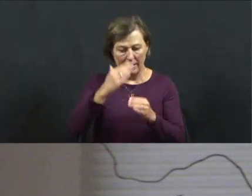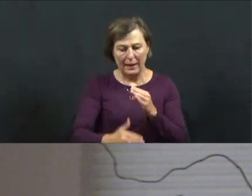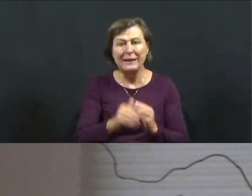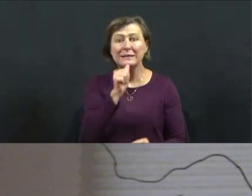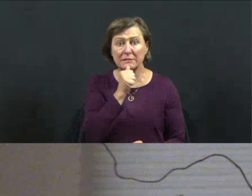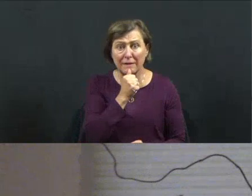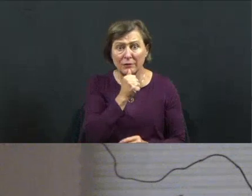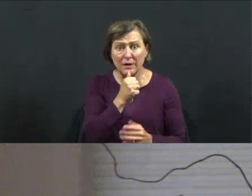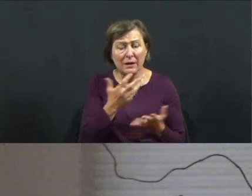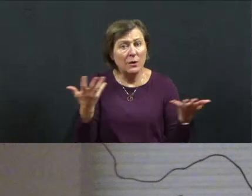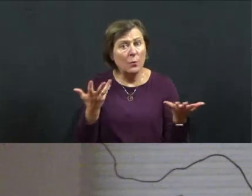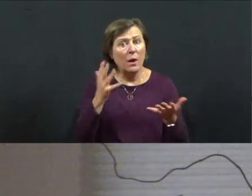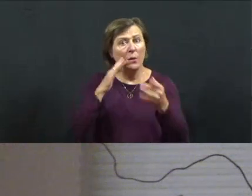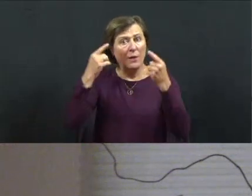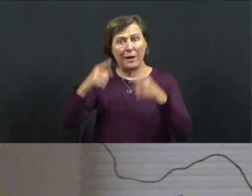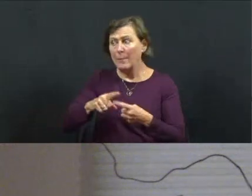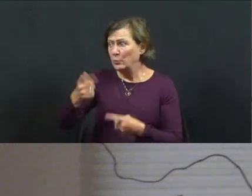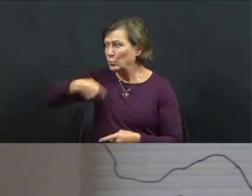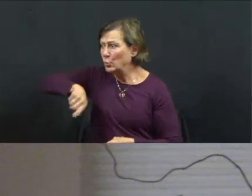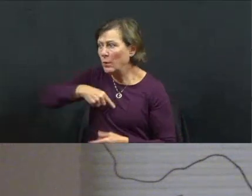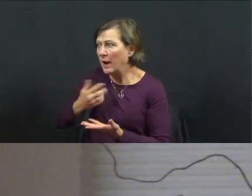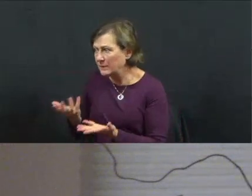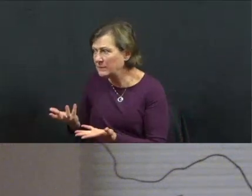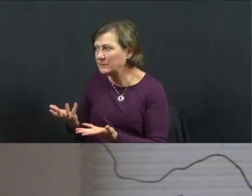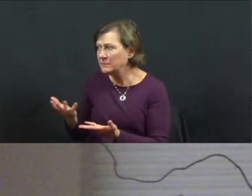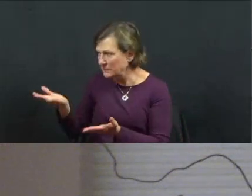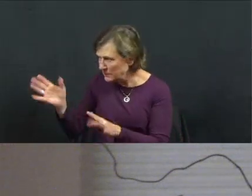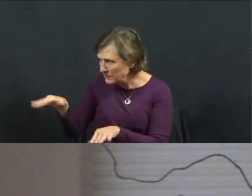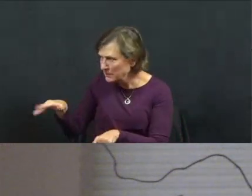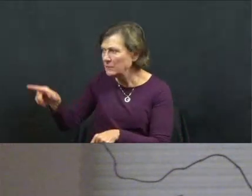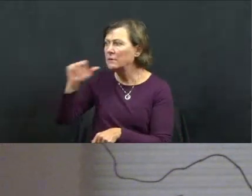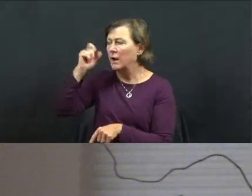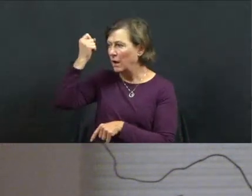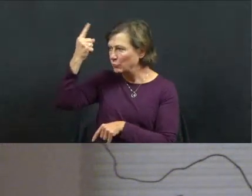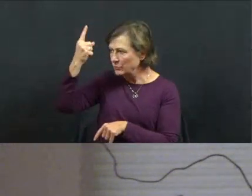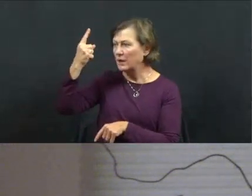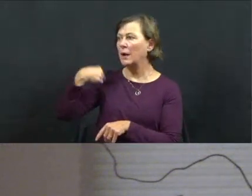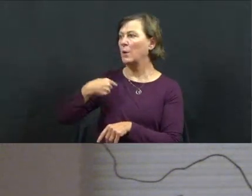what will happen to us? Don't you understand that we shall lose all of our